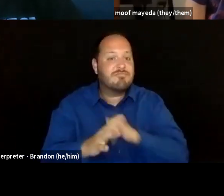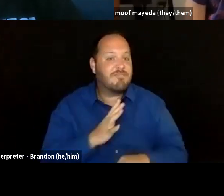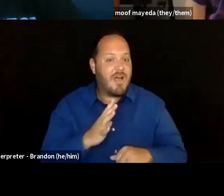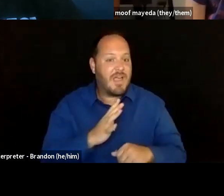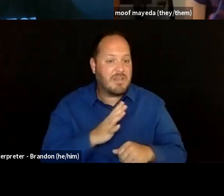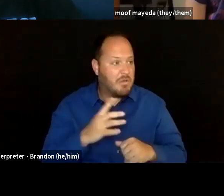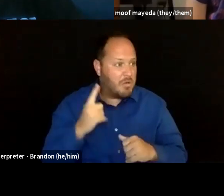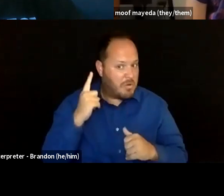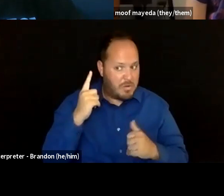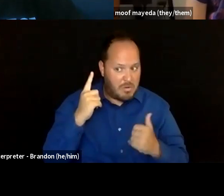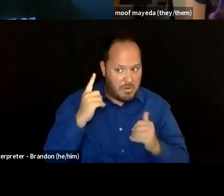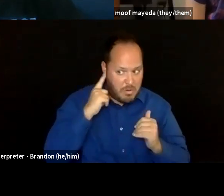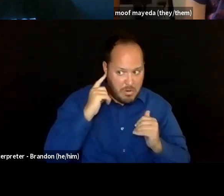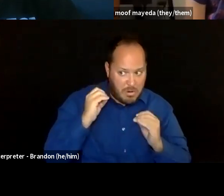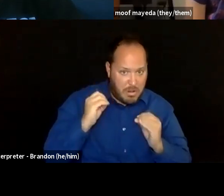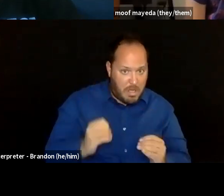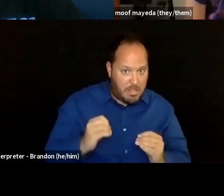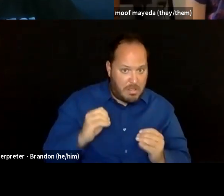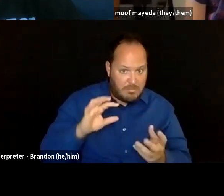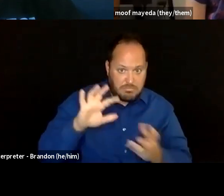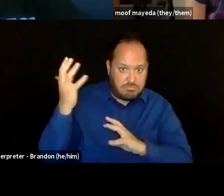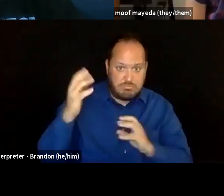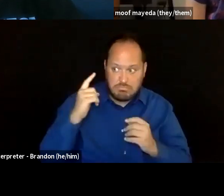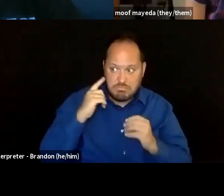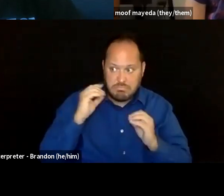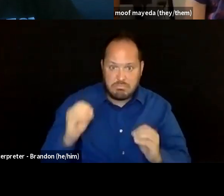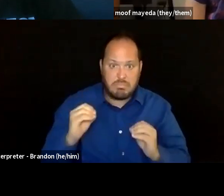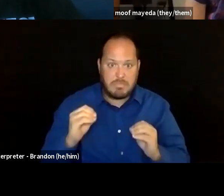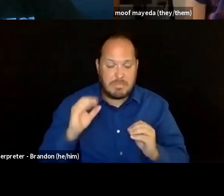women being housed in Snake River on the eastern border,